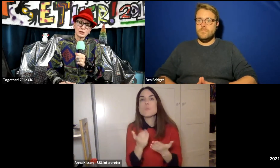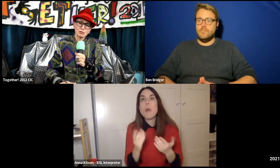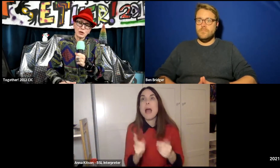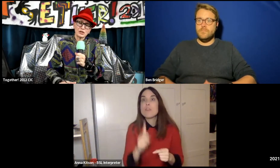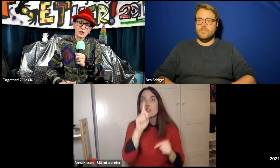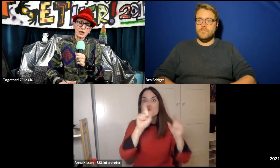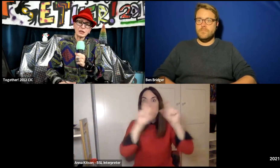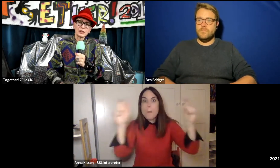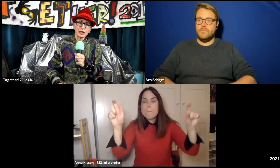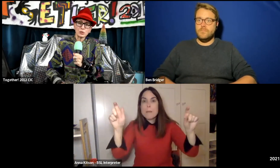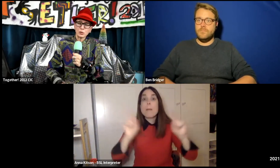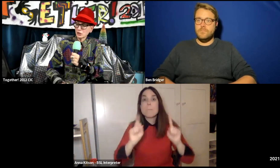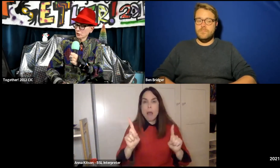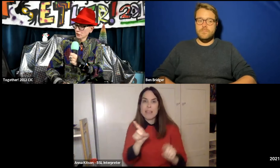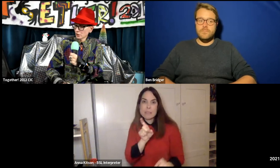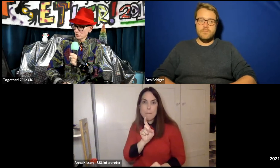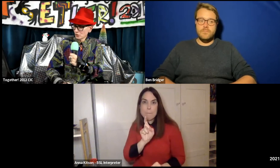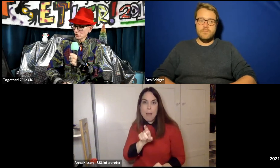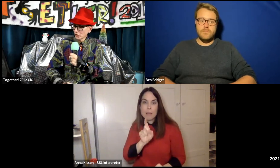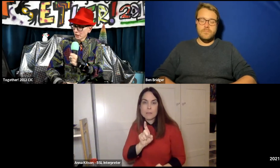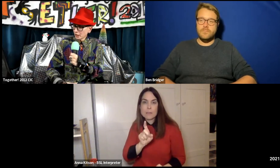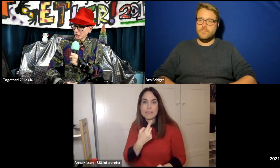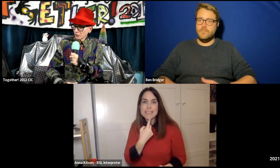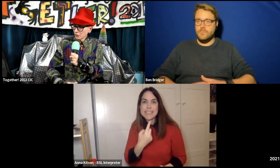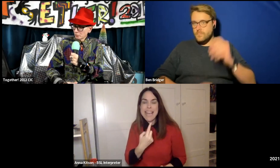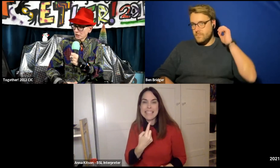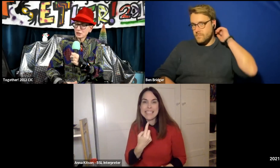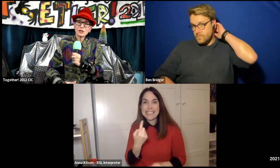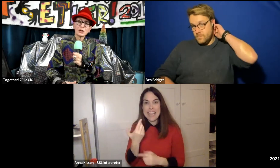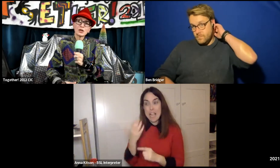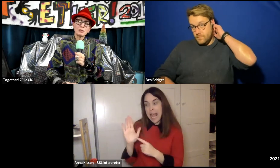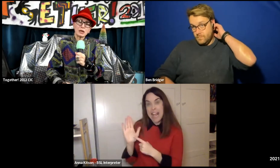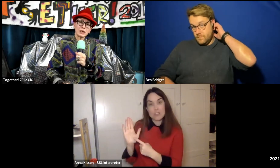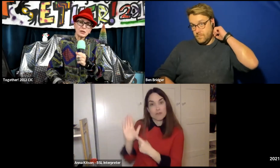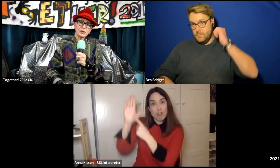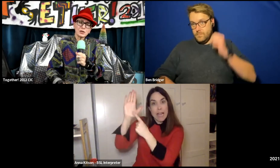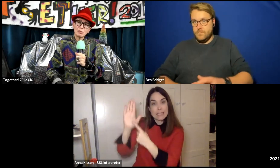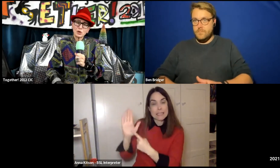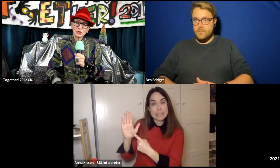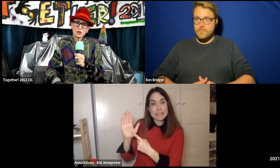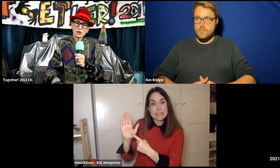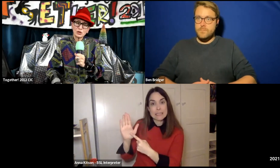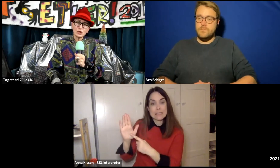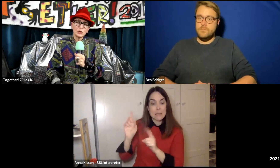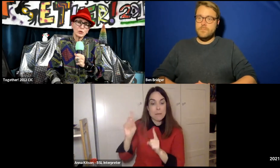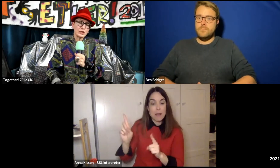says raise hand and we can come to you. In the meantime Alison Marchant who